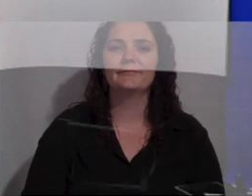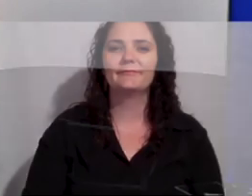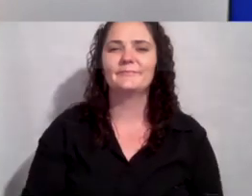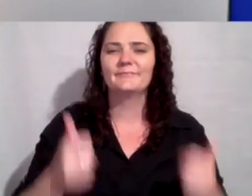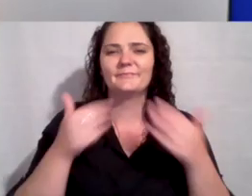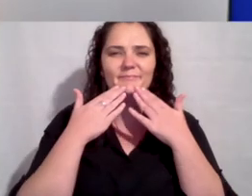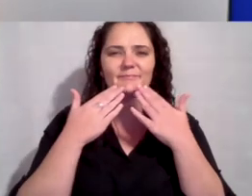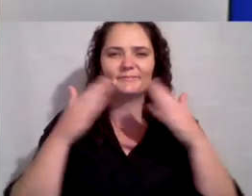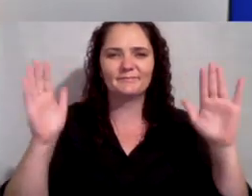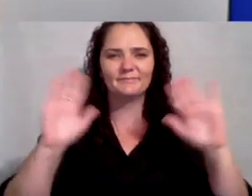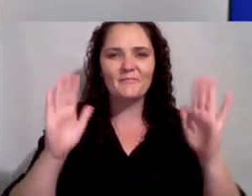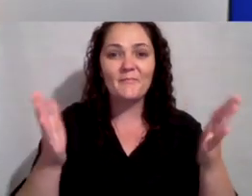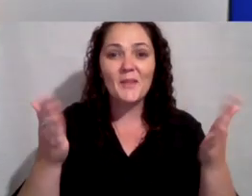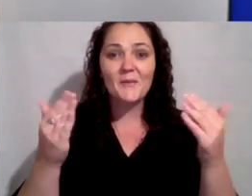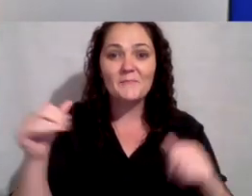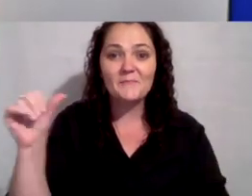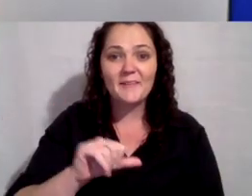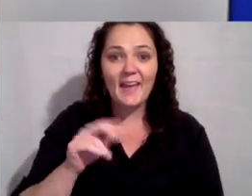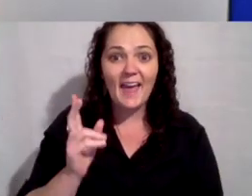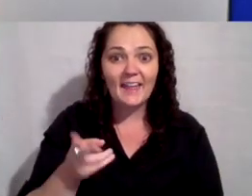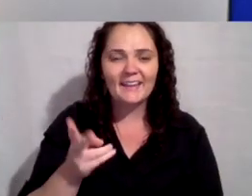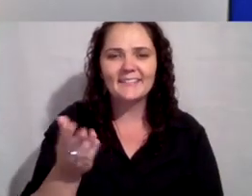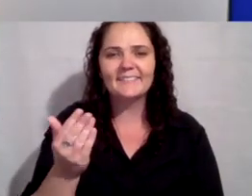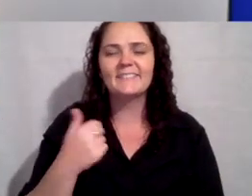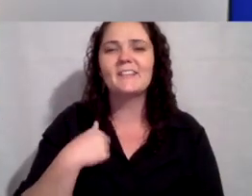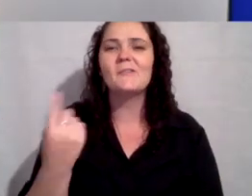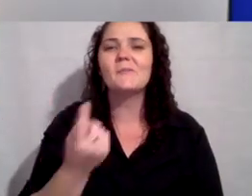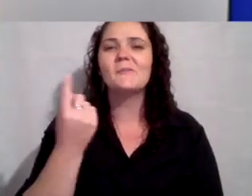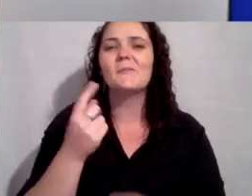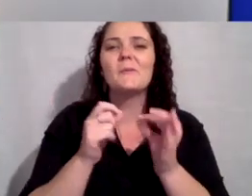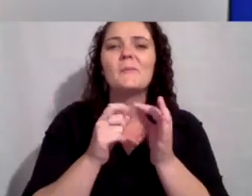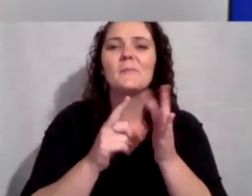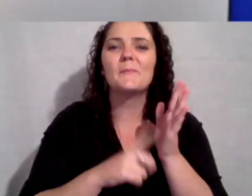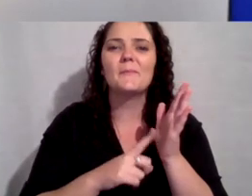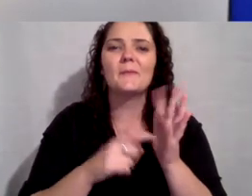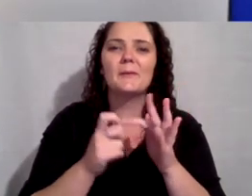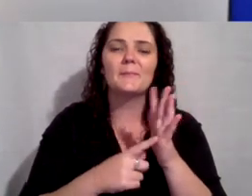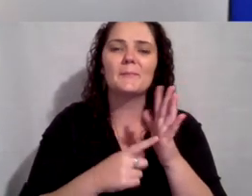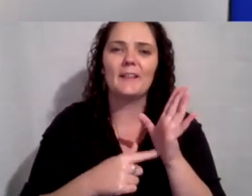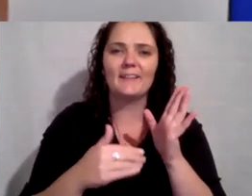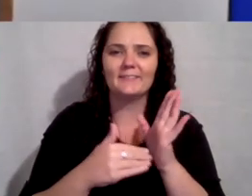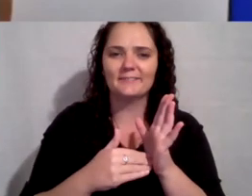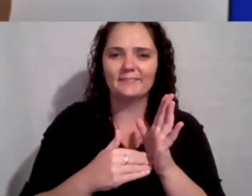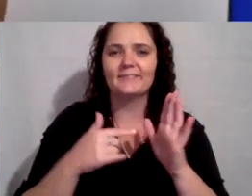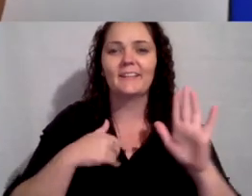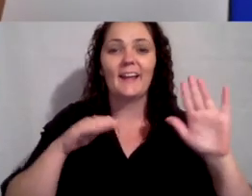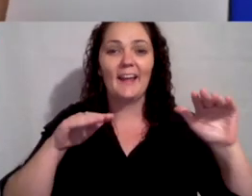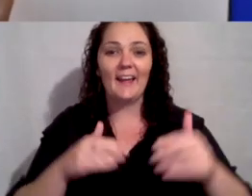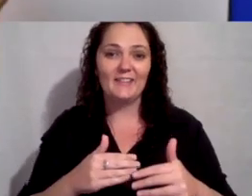Alright thank you so much Shannon and welcome back to my studio, good evening. My name is Bill Platz and I’d like to introduce